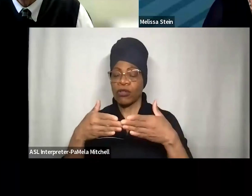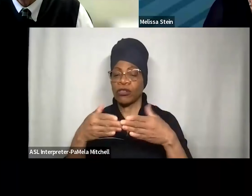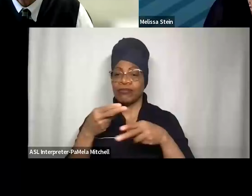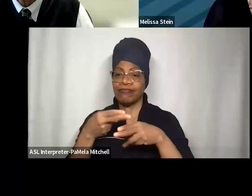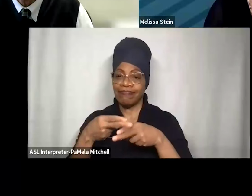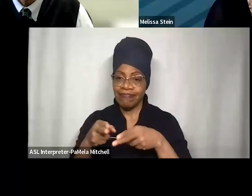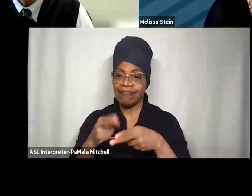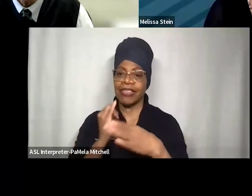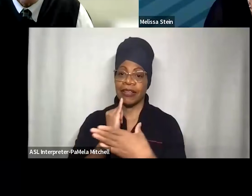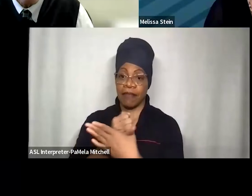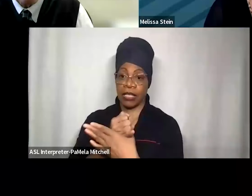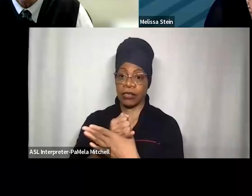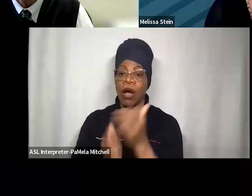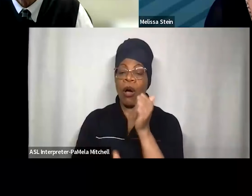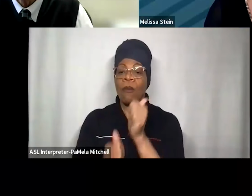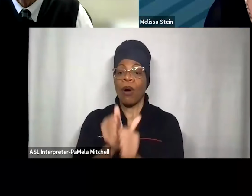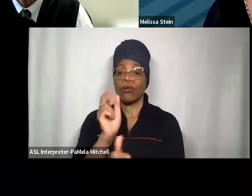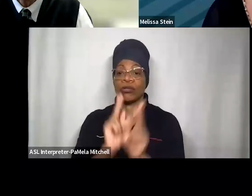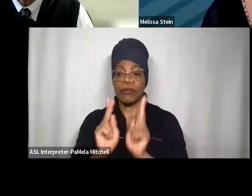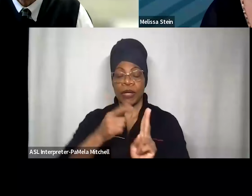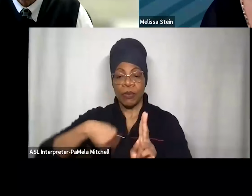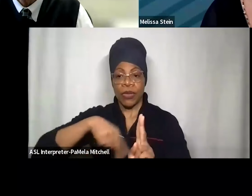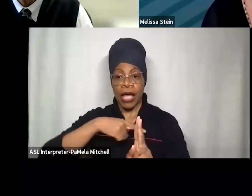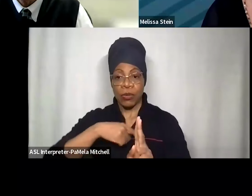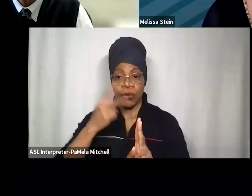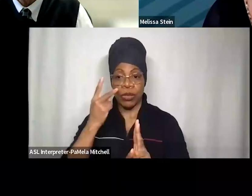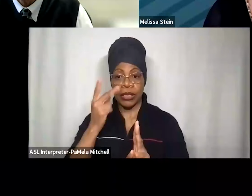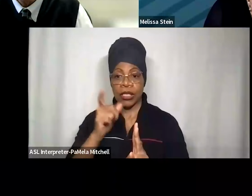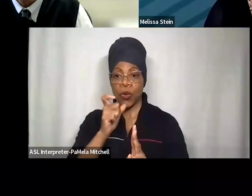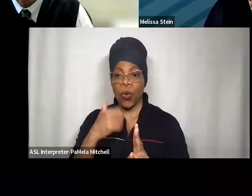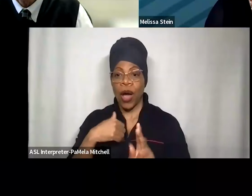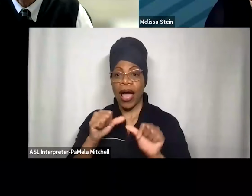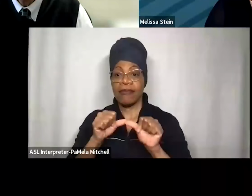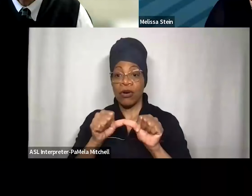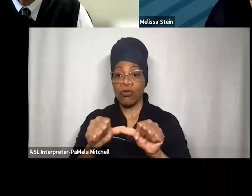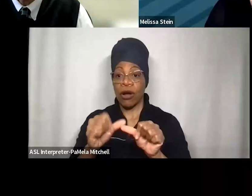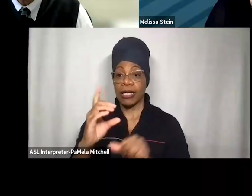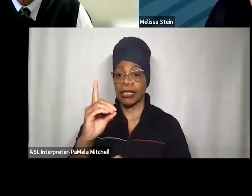So for most of the people that we see who have chronic disorders,